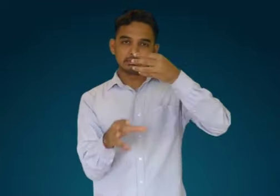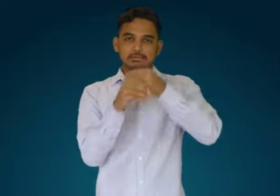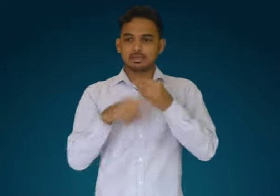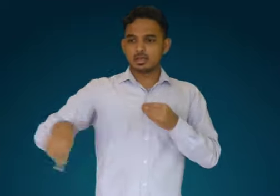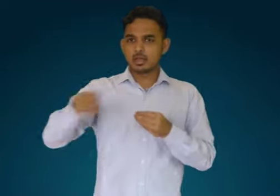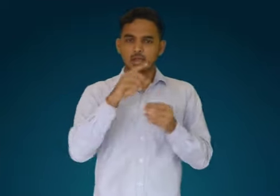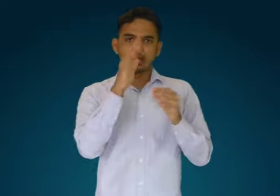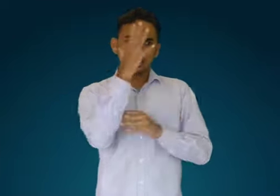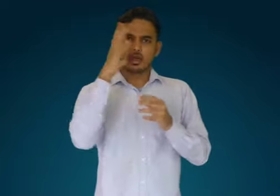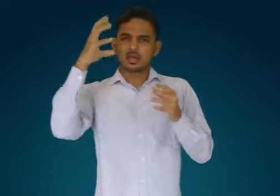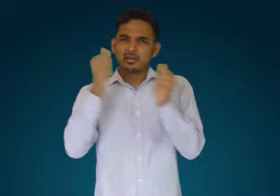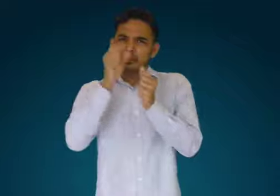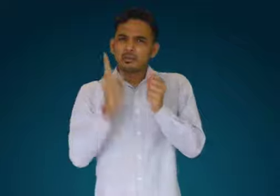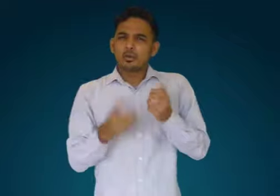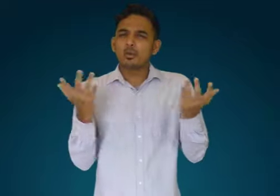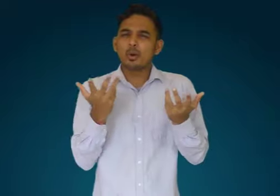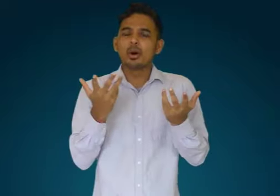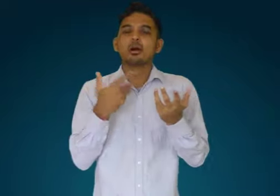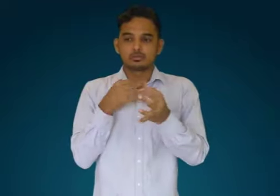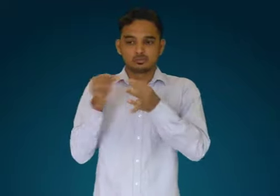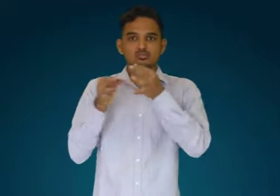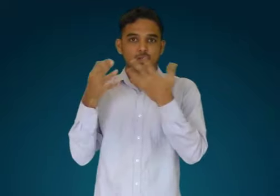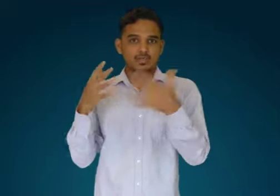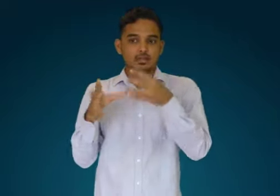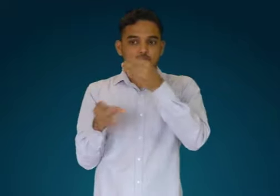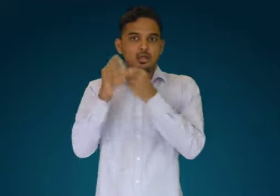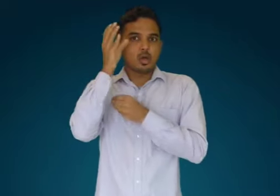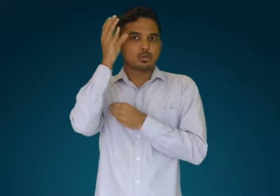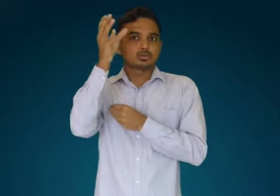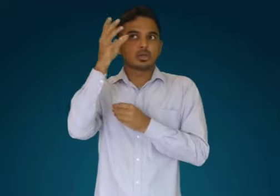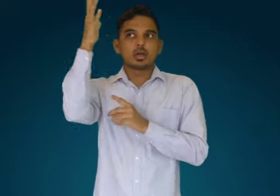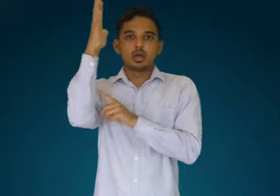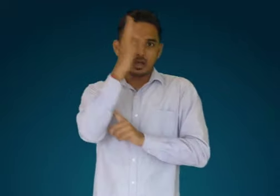wow the impact of experiential learning is always more effective